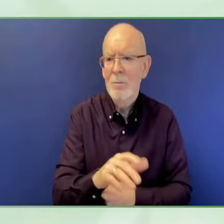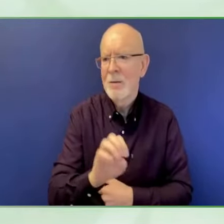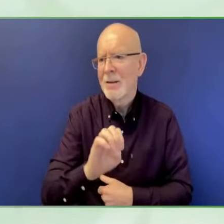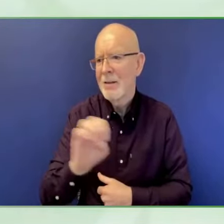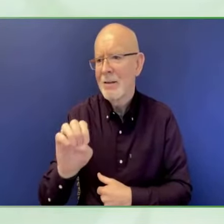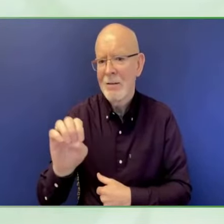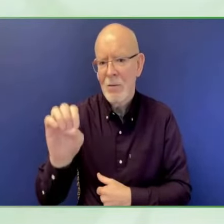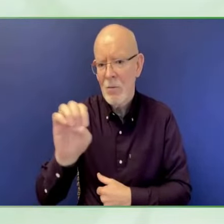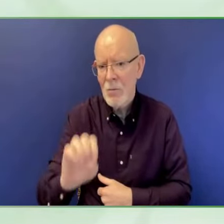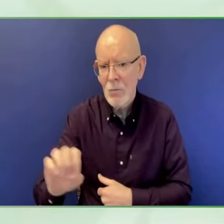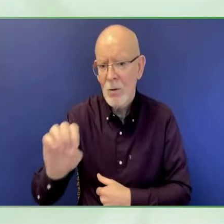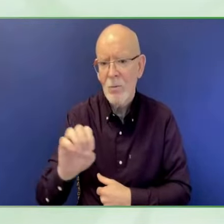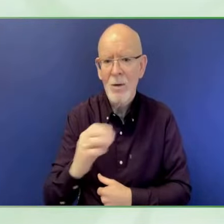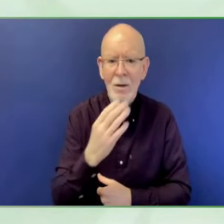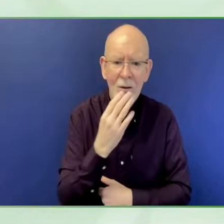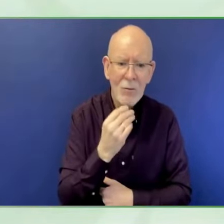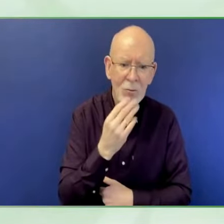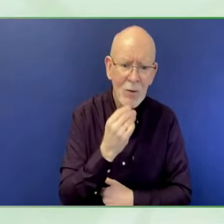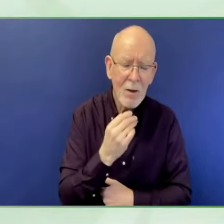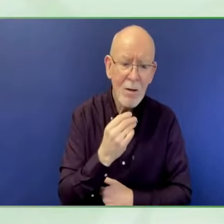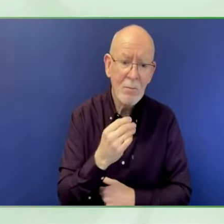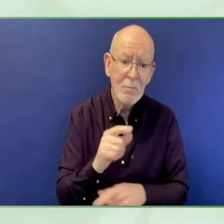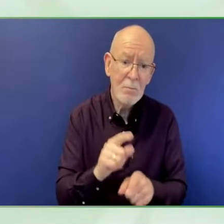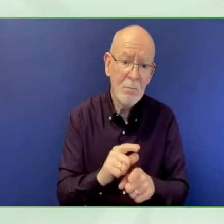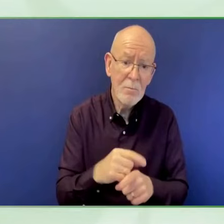Latin America.